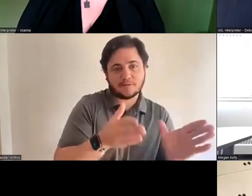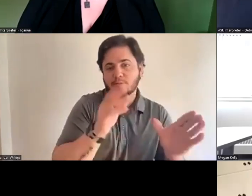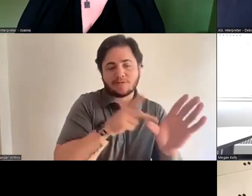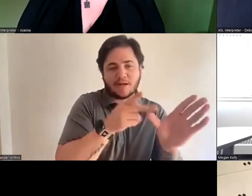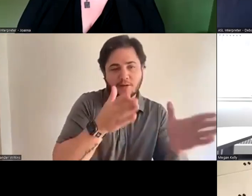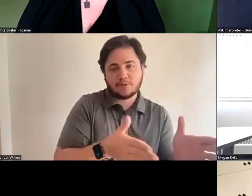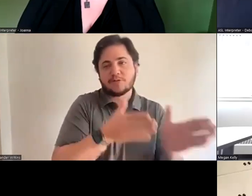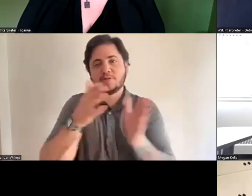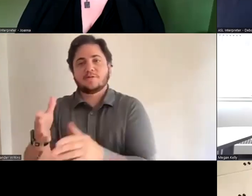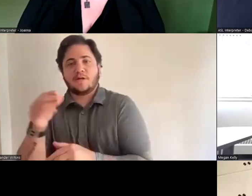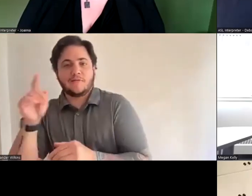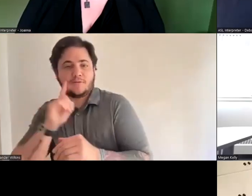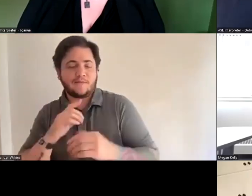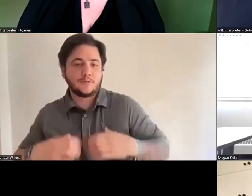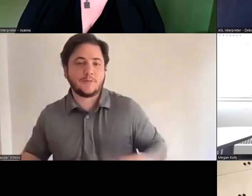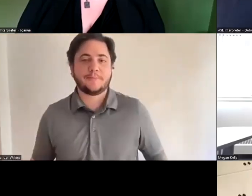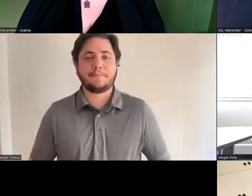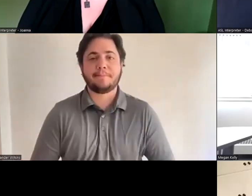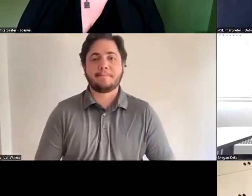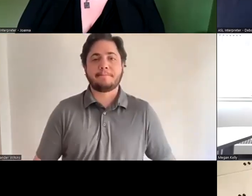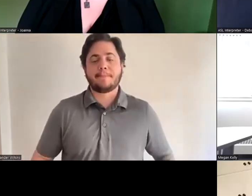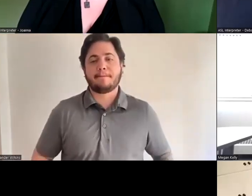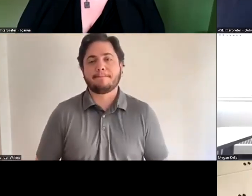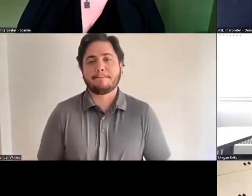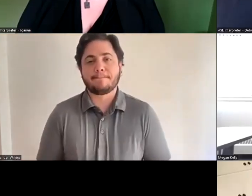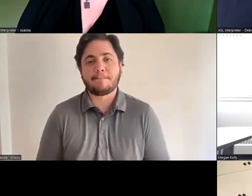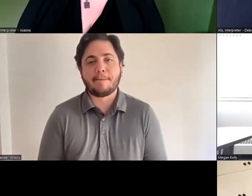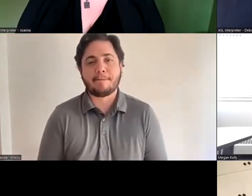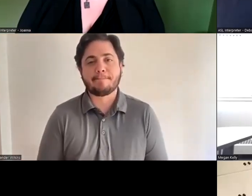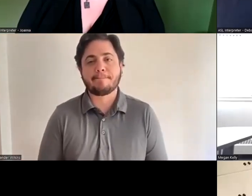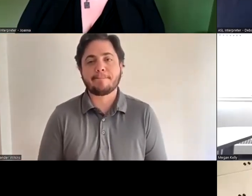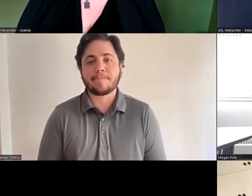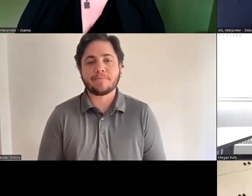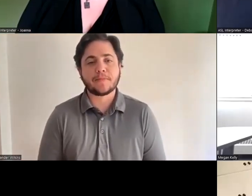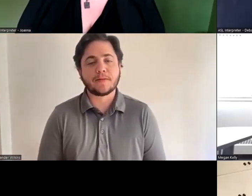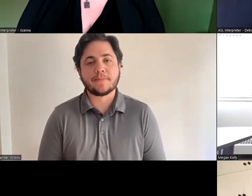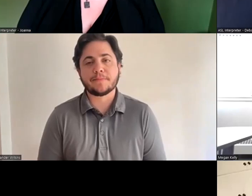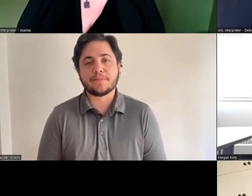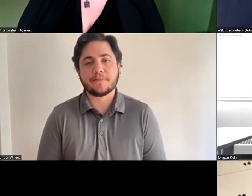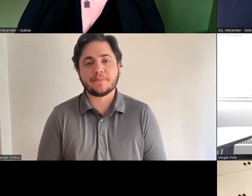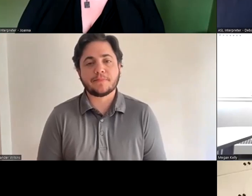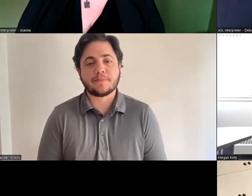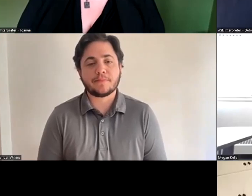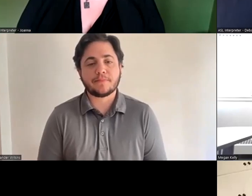who can expertly navigate the jargon of, you know, in the psychological sphere to what